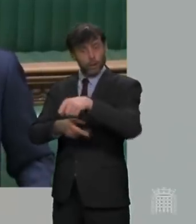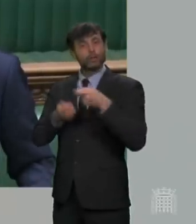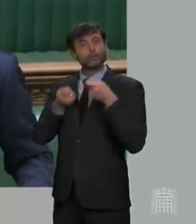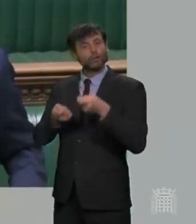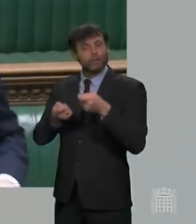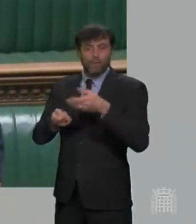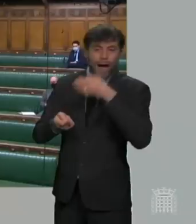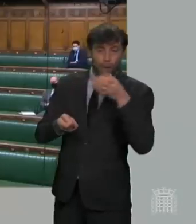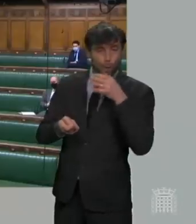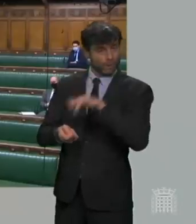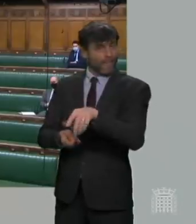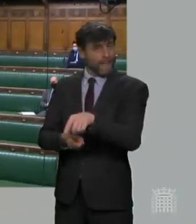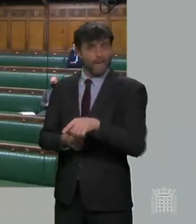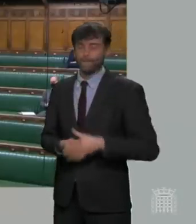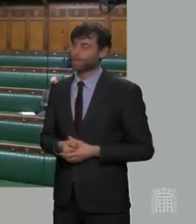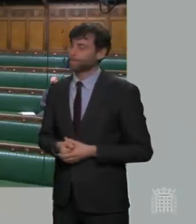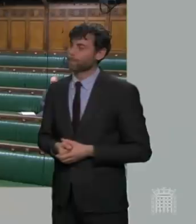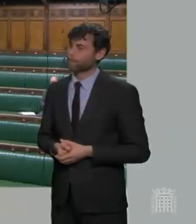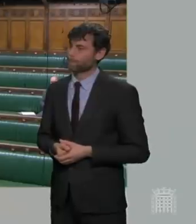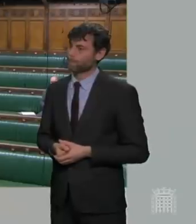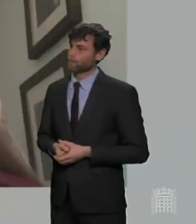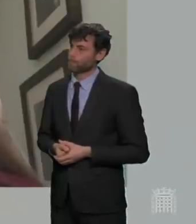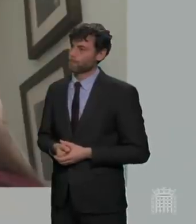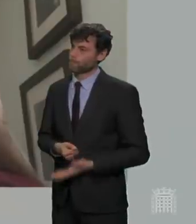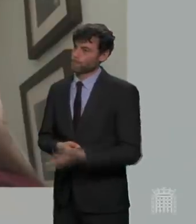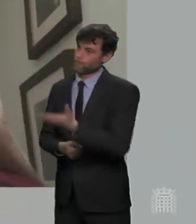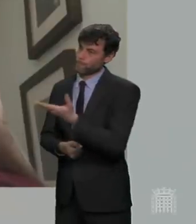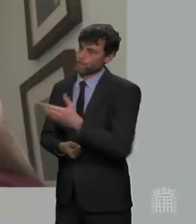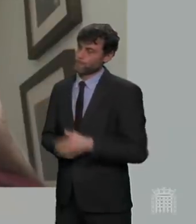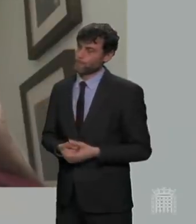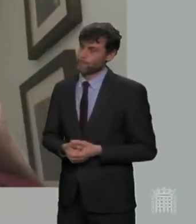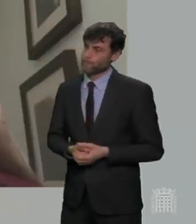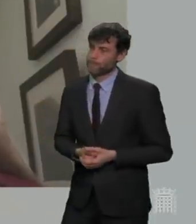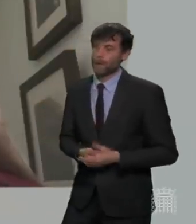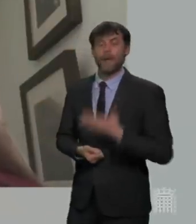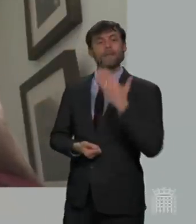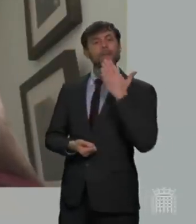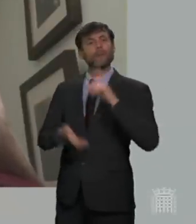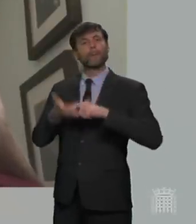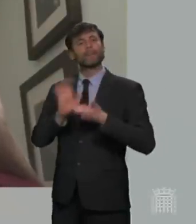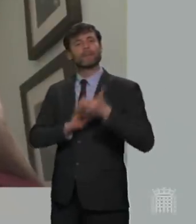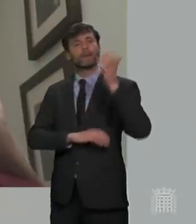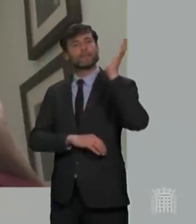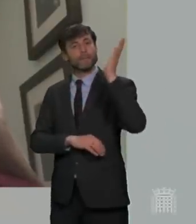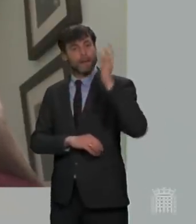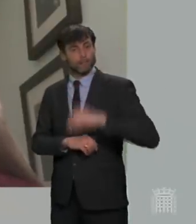Theo Clarke (Stafford) (Con) [V] I have seen first-hand, visiting